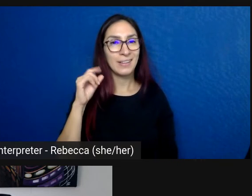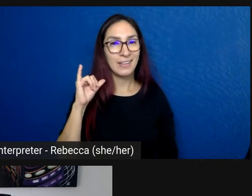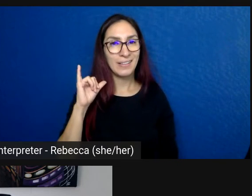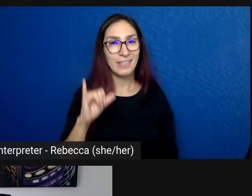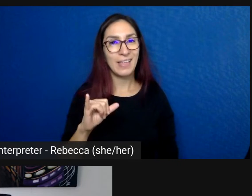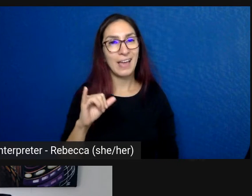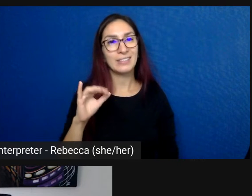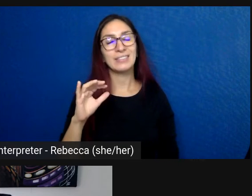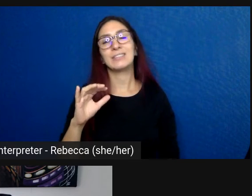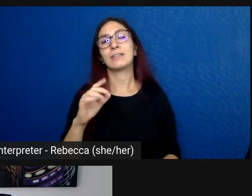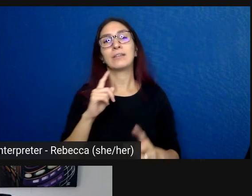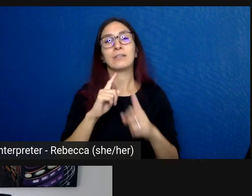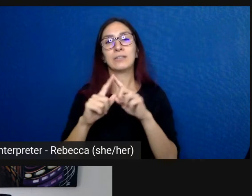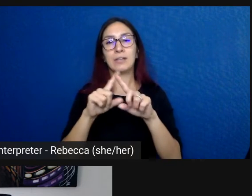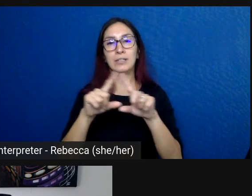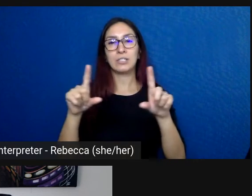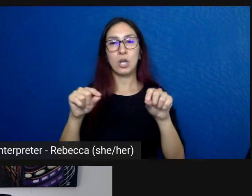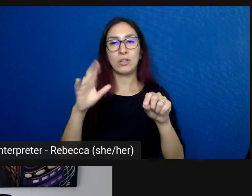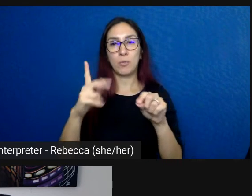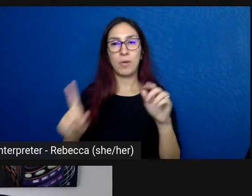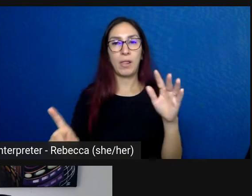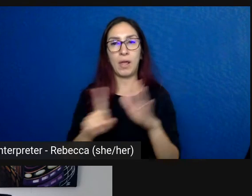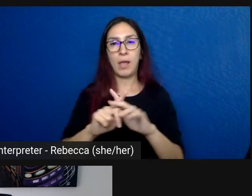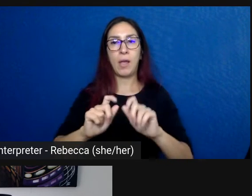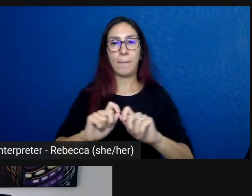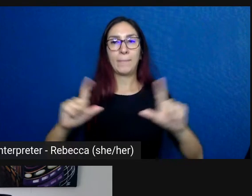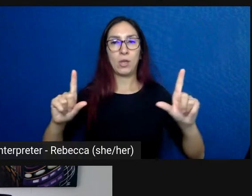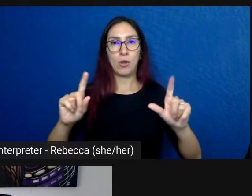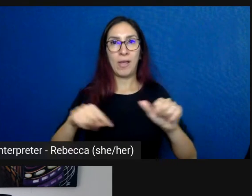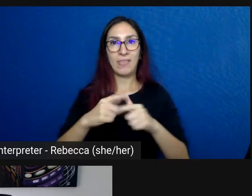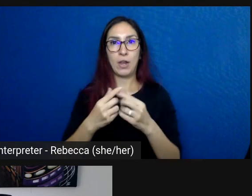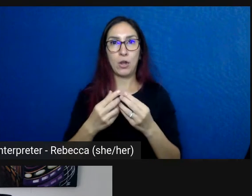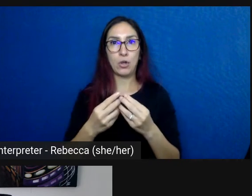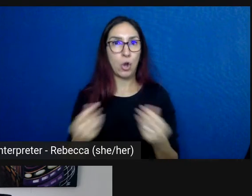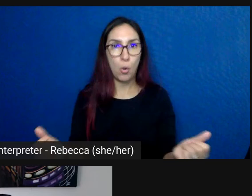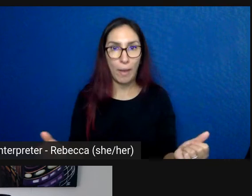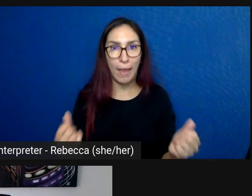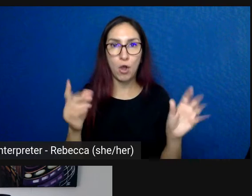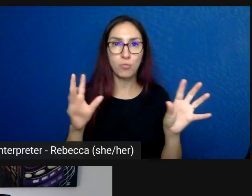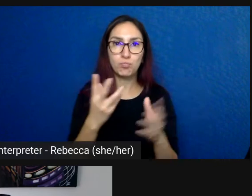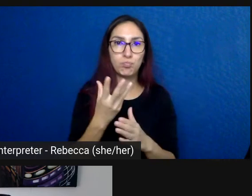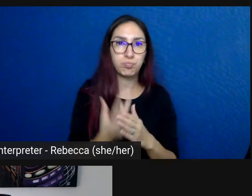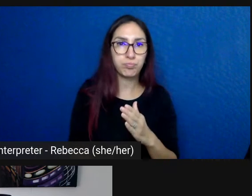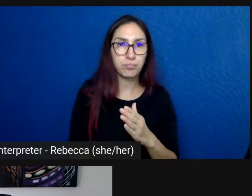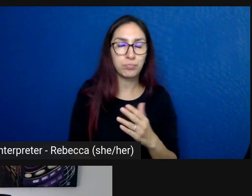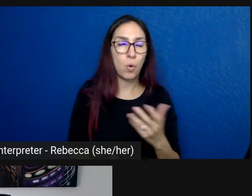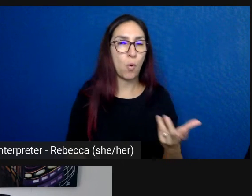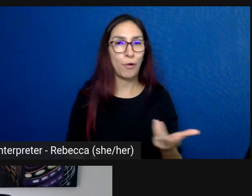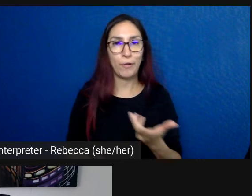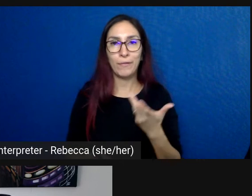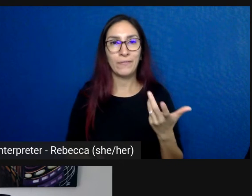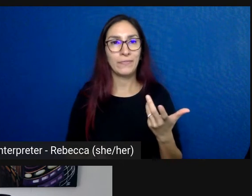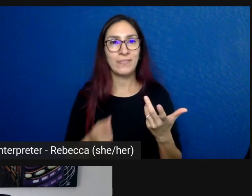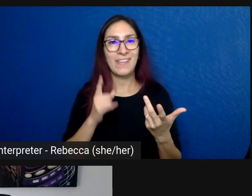that's going to appear and then go away after a certain amount of time, surfacing that information to screen readers is key